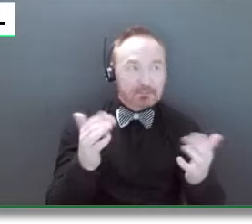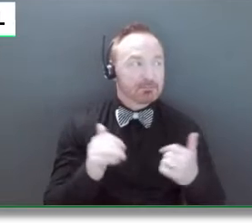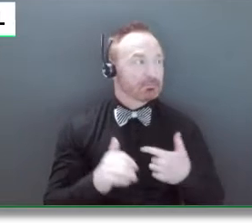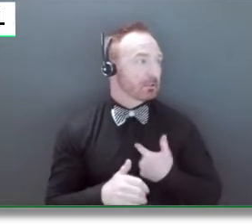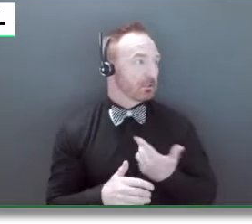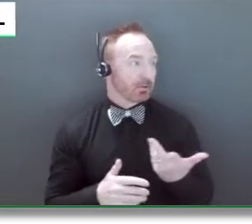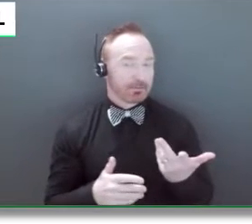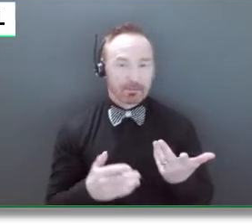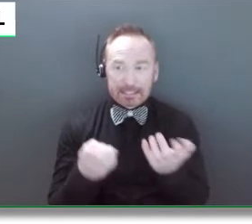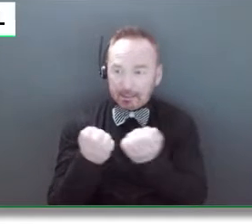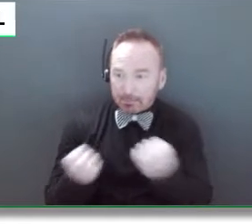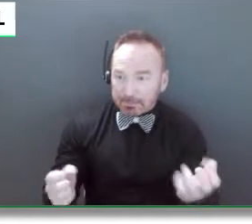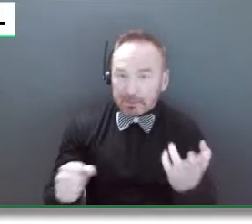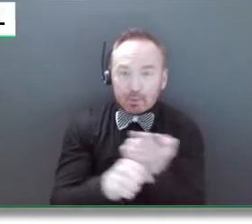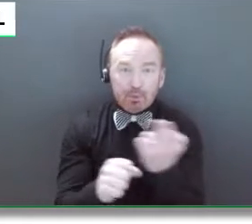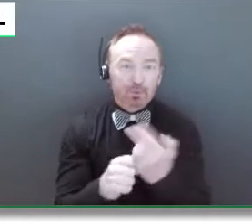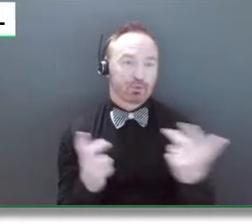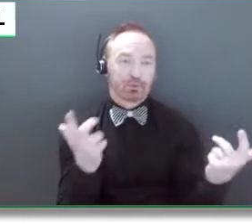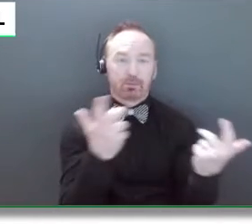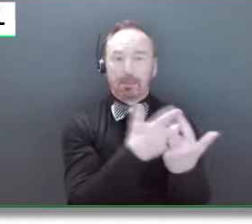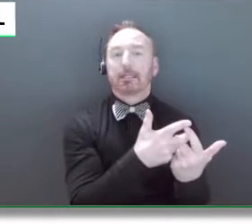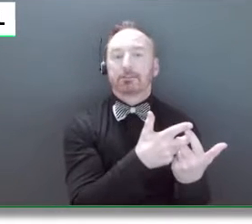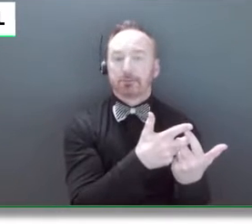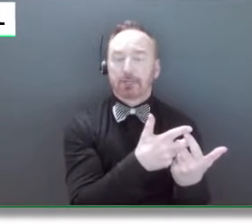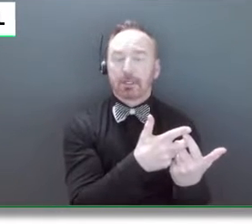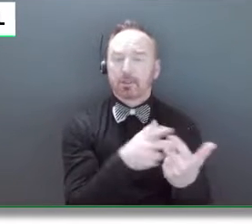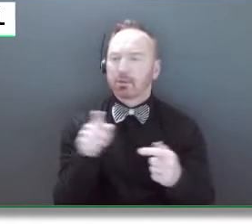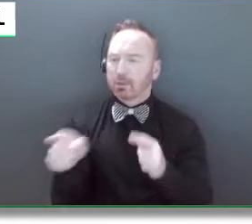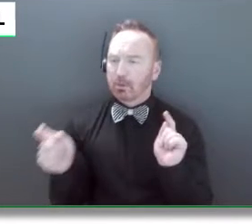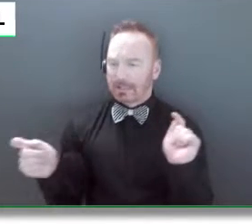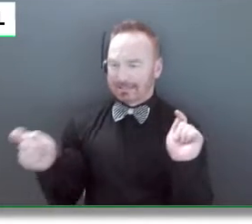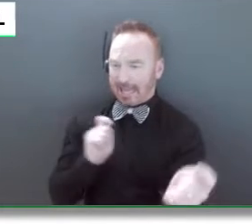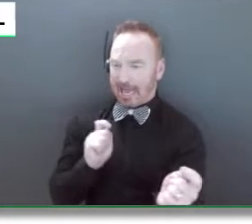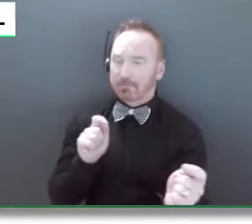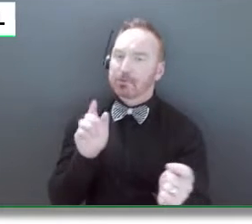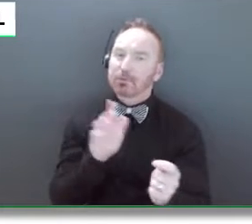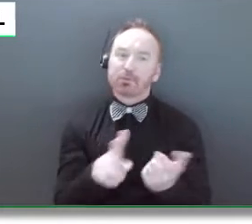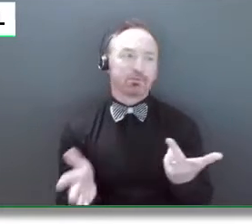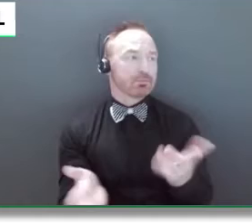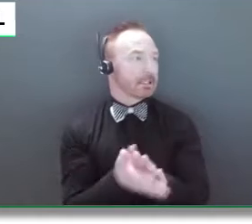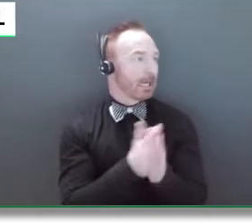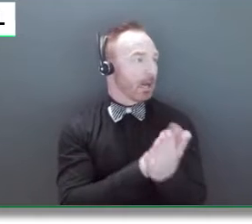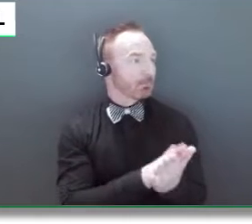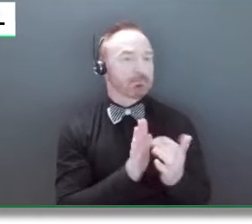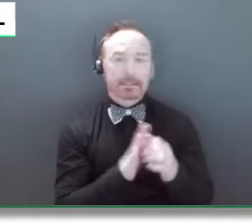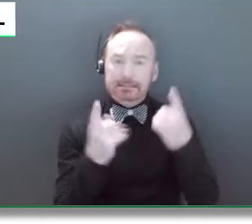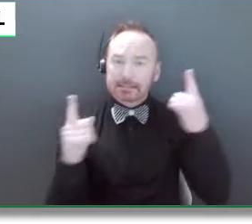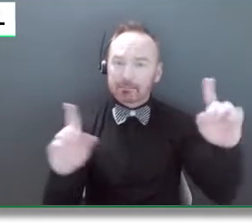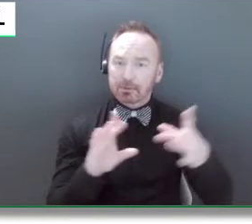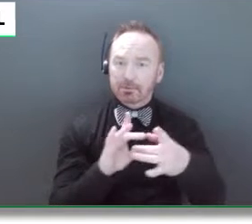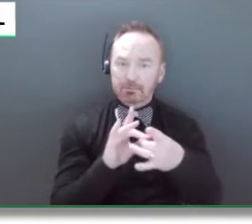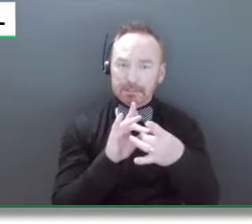successfully provide adaptive equipment for use of the parks? Tanelle, I know your work with RAD society is trying to address these challenges, so